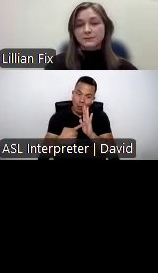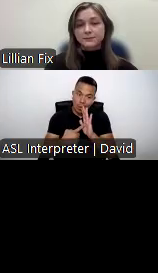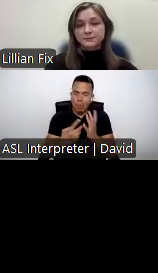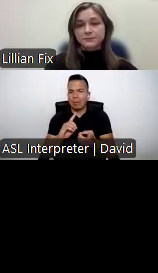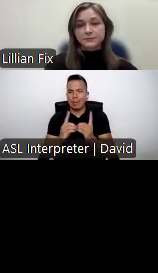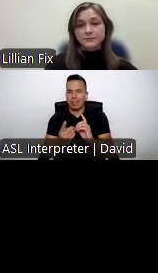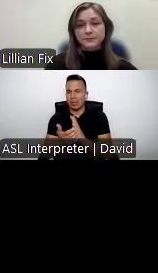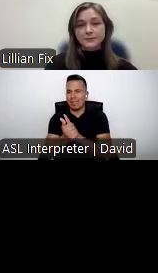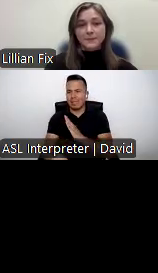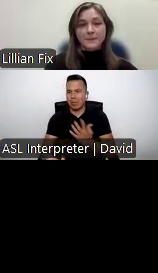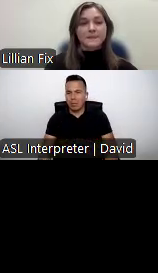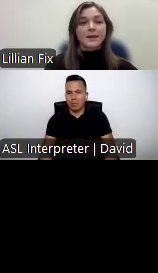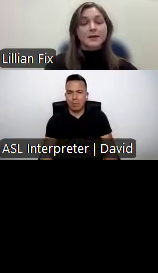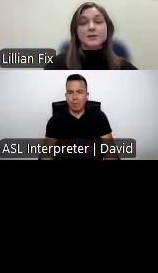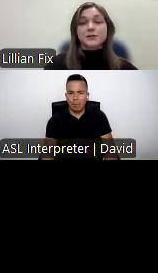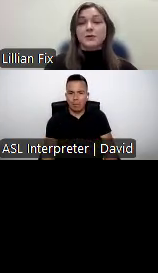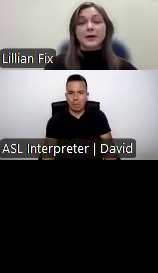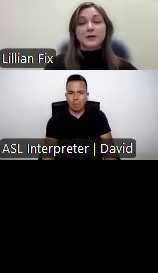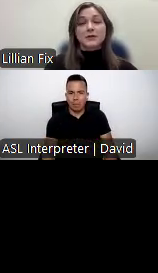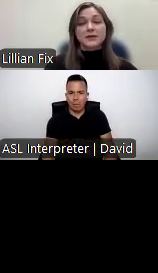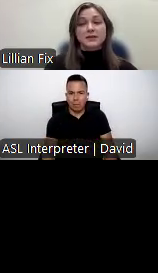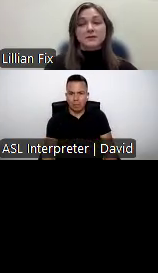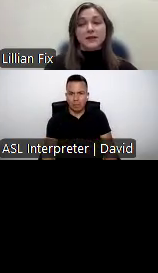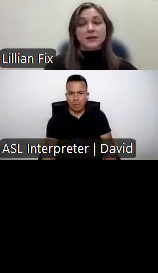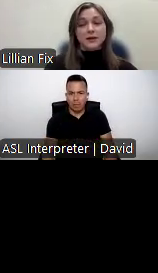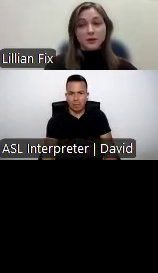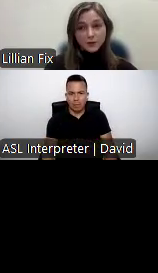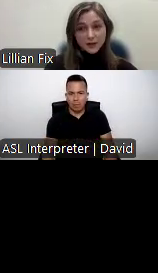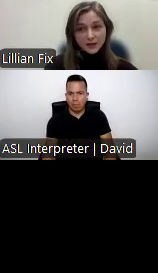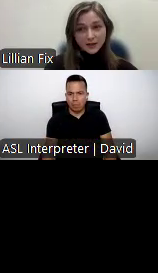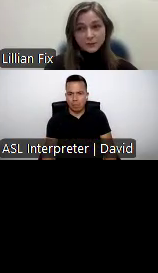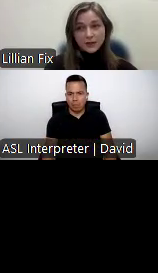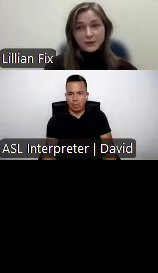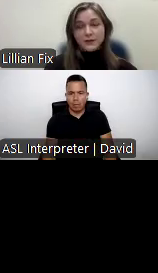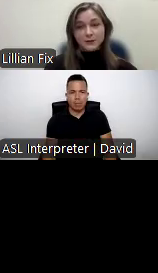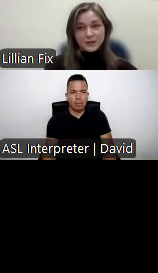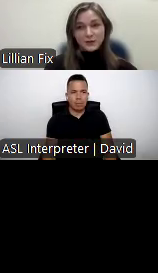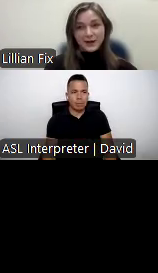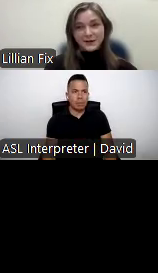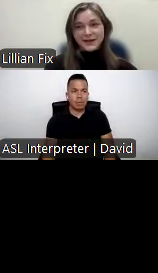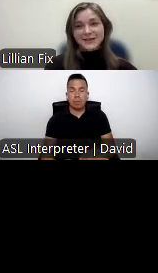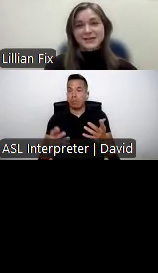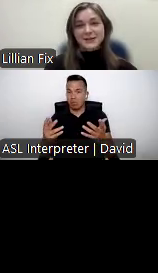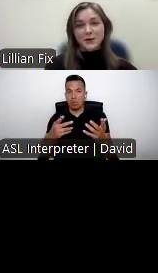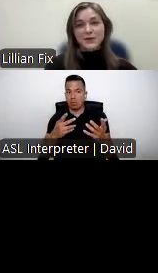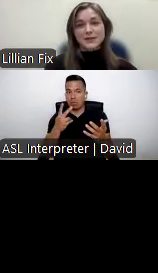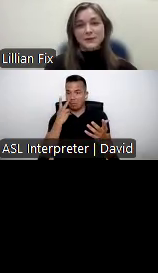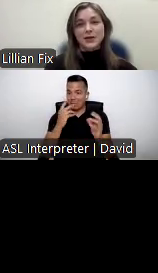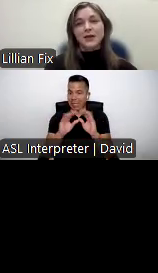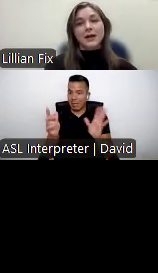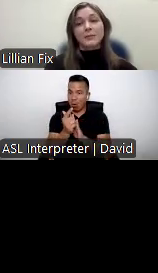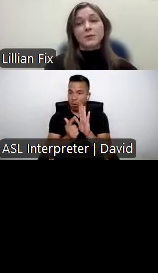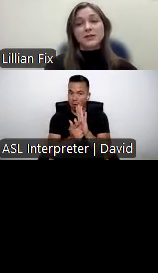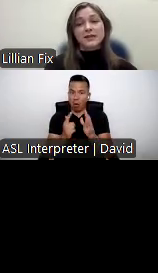please. So now that we've identified the authority in WIOA, or WIOA, to support this work,